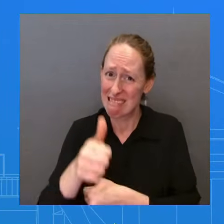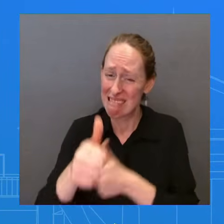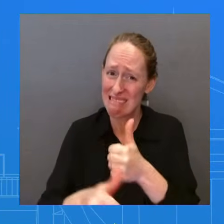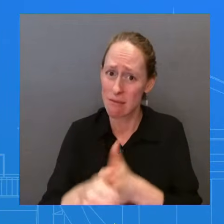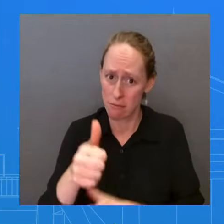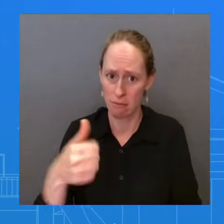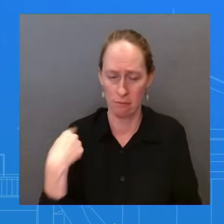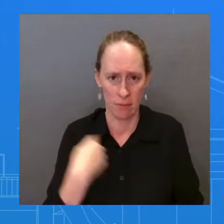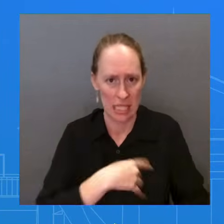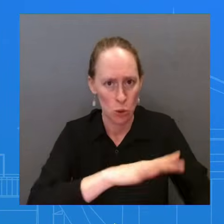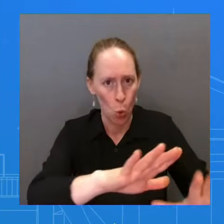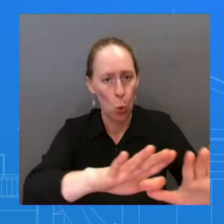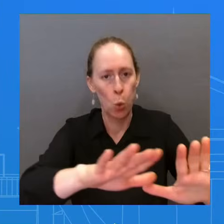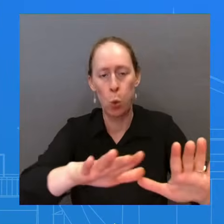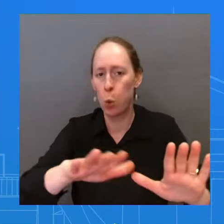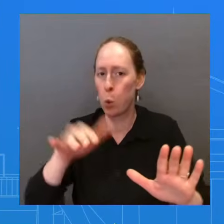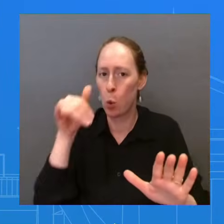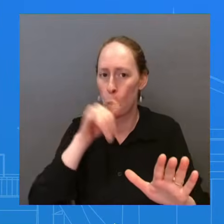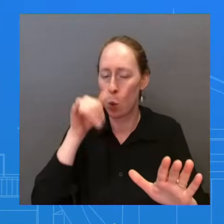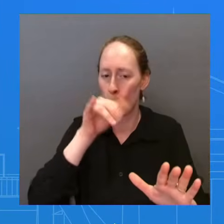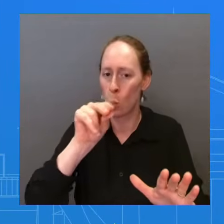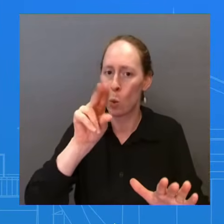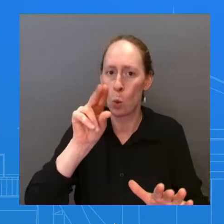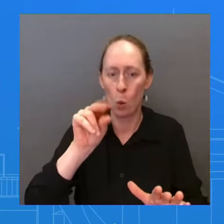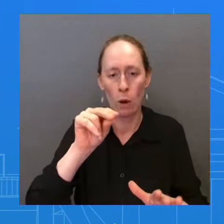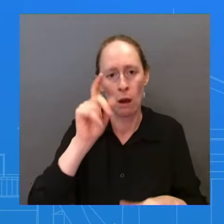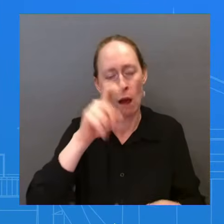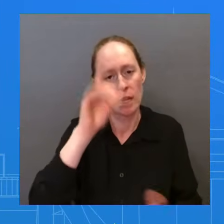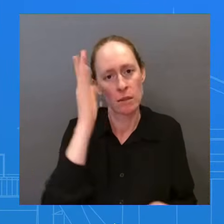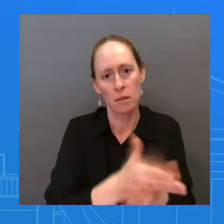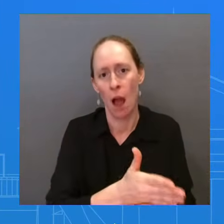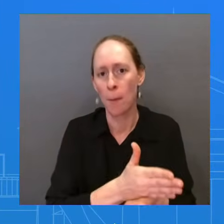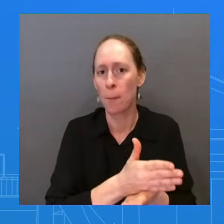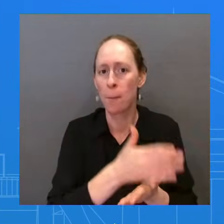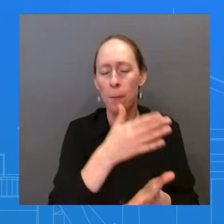and why we're going to do everything we can to make sure we have the proper military capabilities in the region,